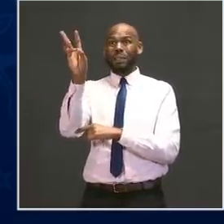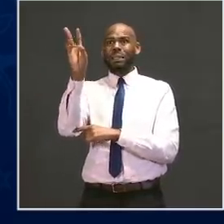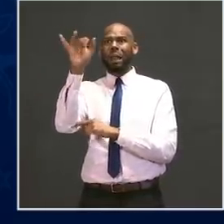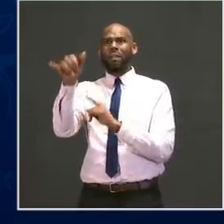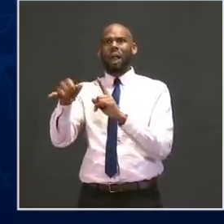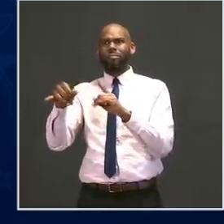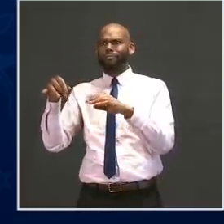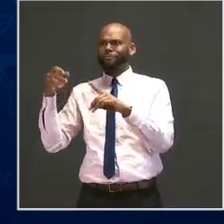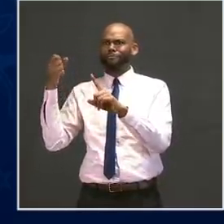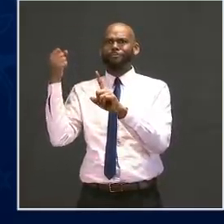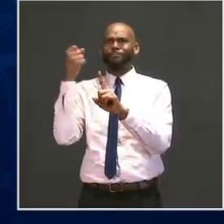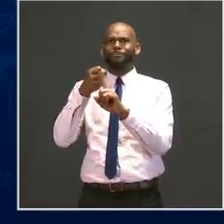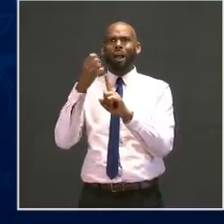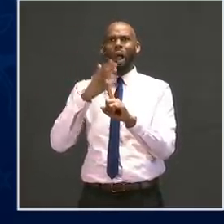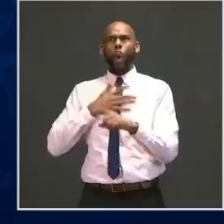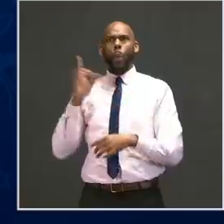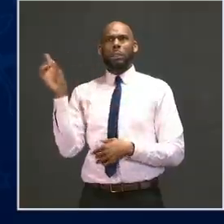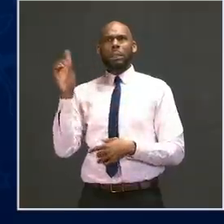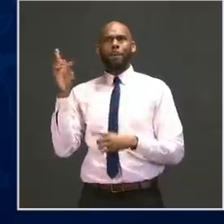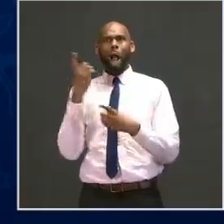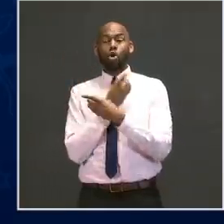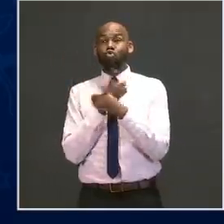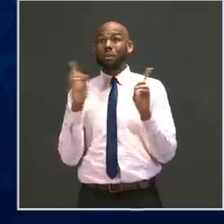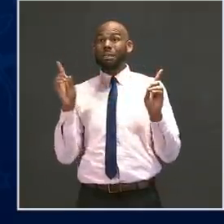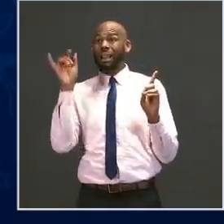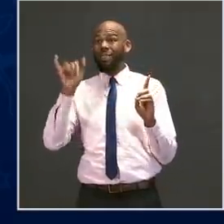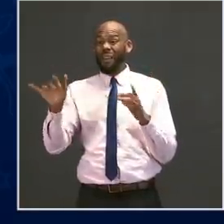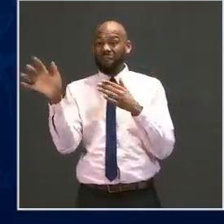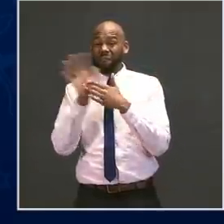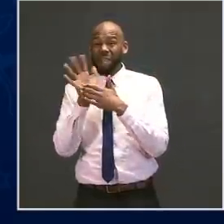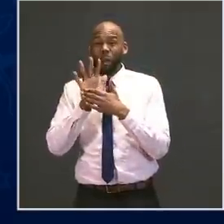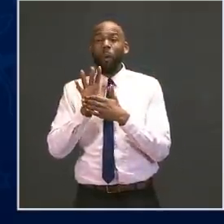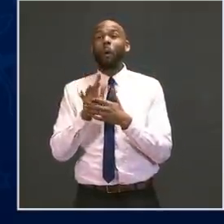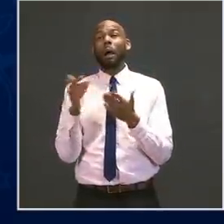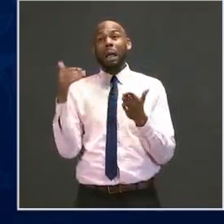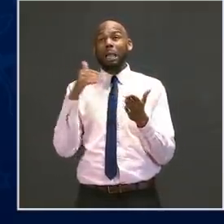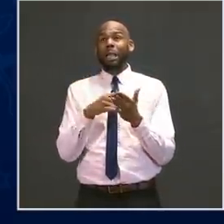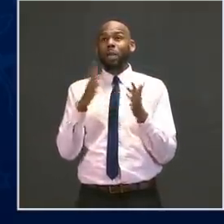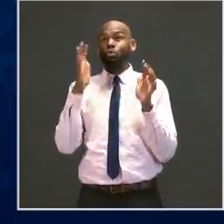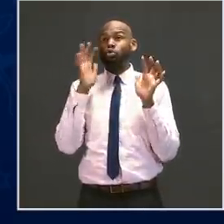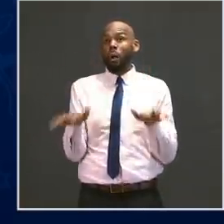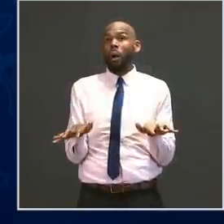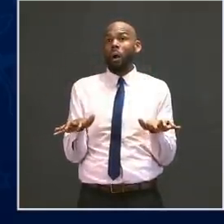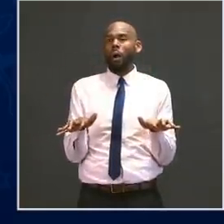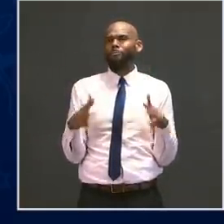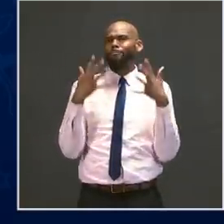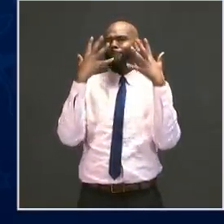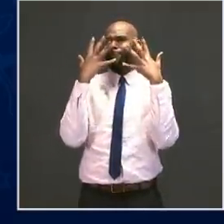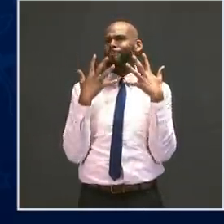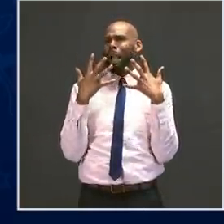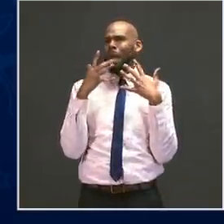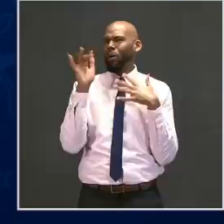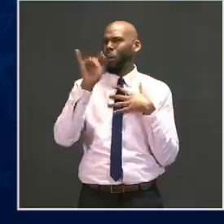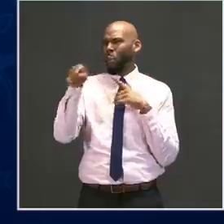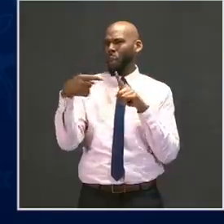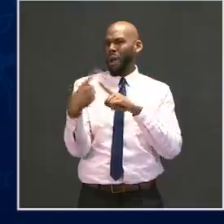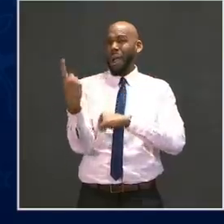And the footage was just a reminder of how shocked and saddened he was on the day this occurred. It was kind of a reliving of that